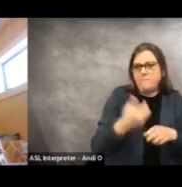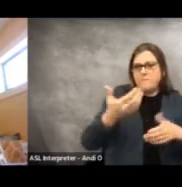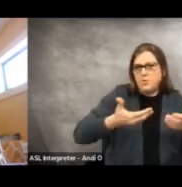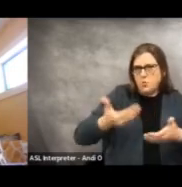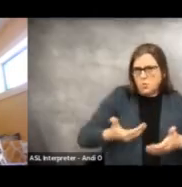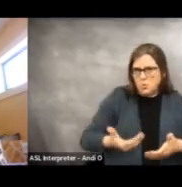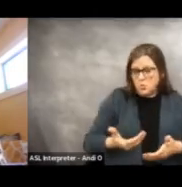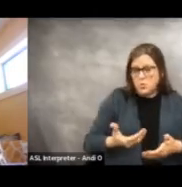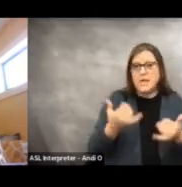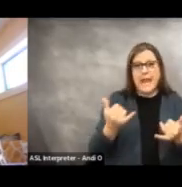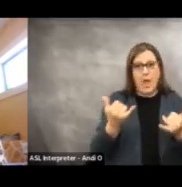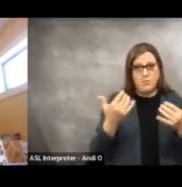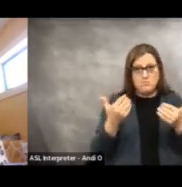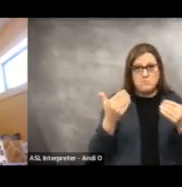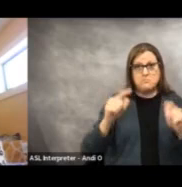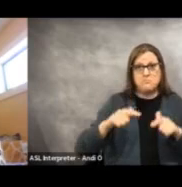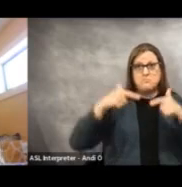without further ado, I would like to turn it over to Jim.